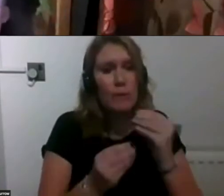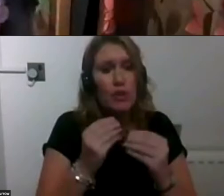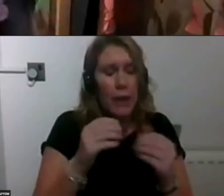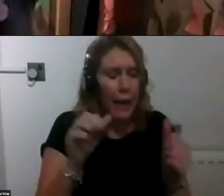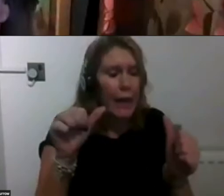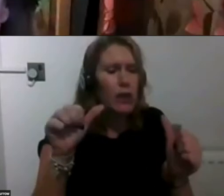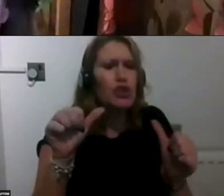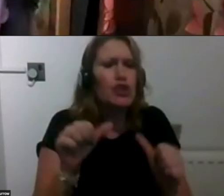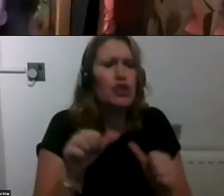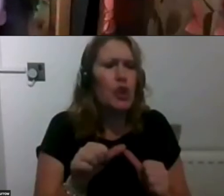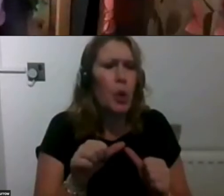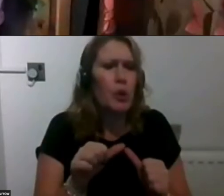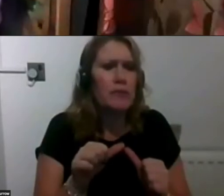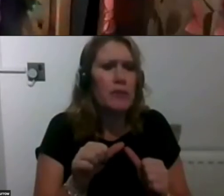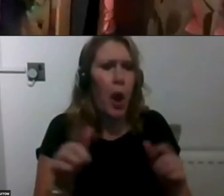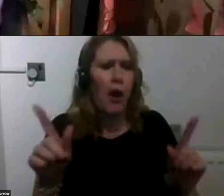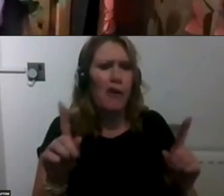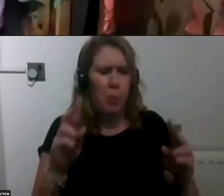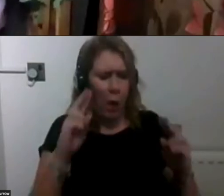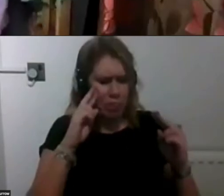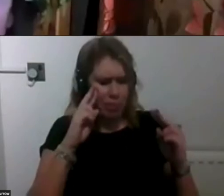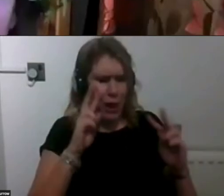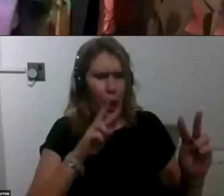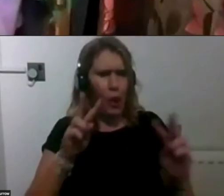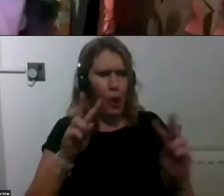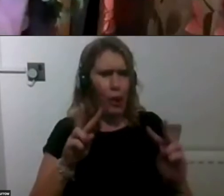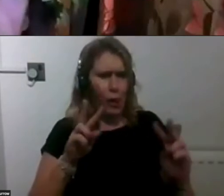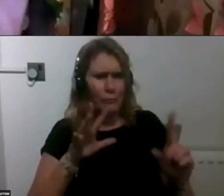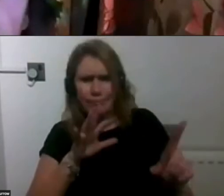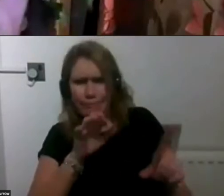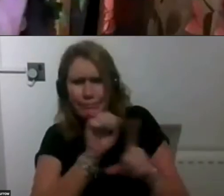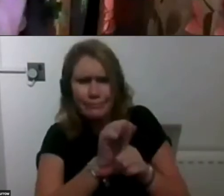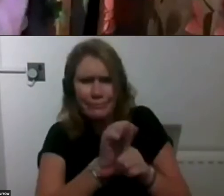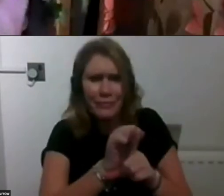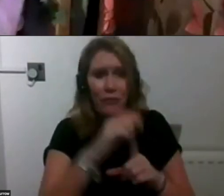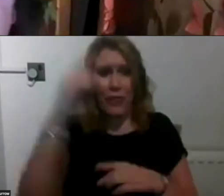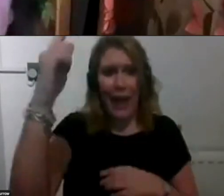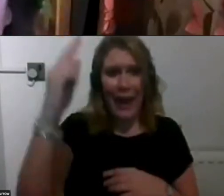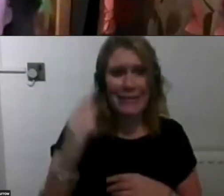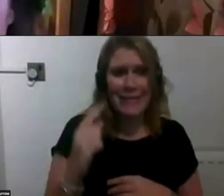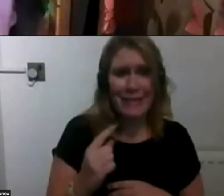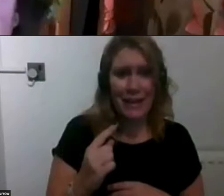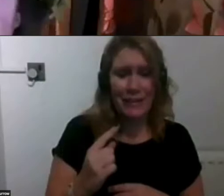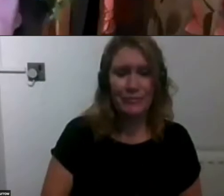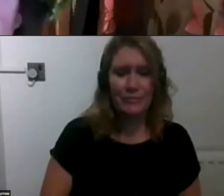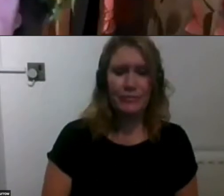it, but just adding in what I know about the Hagtessa, I fleshed it out slightly